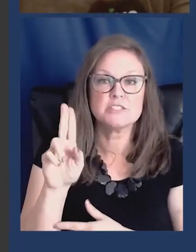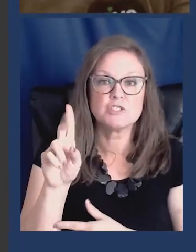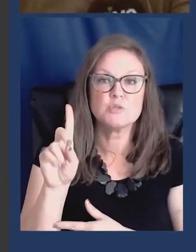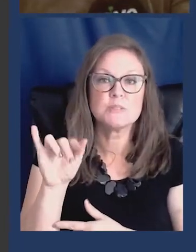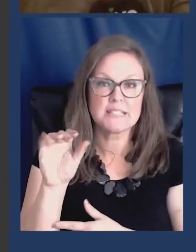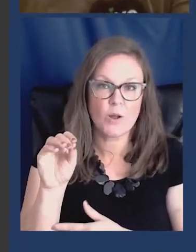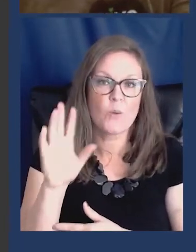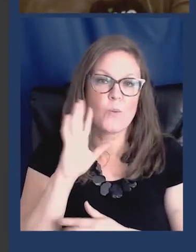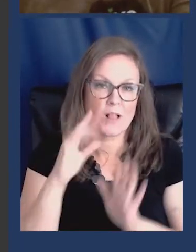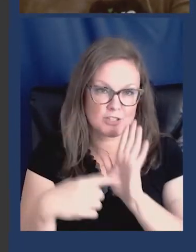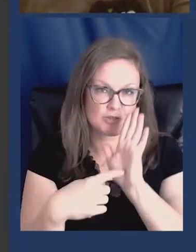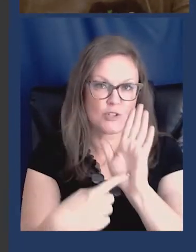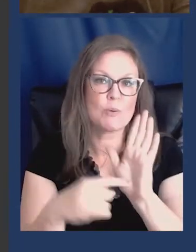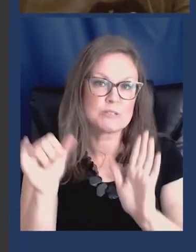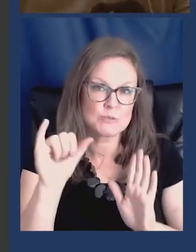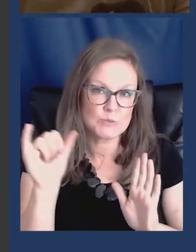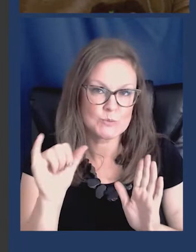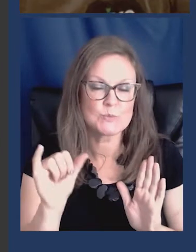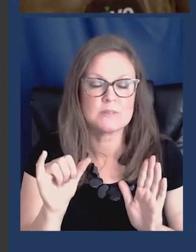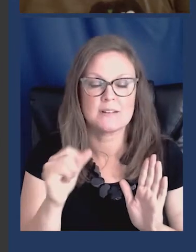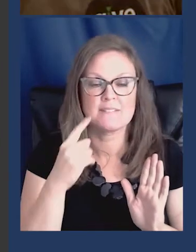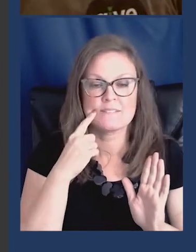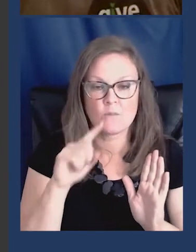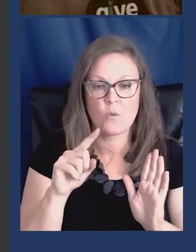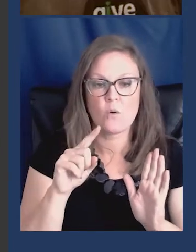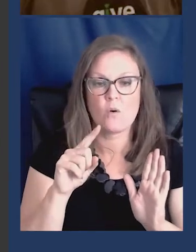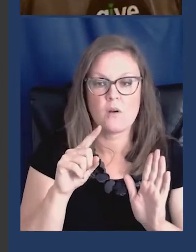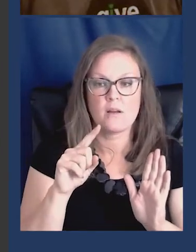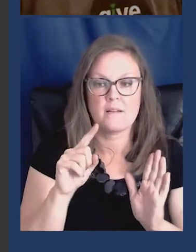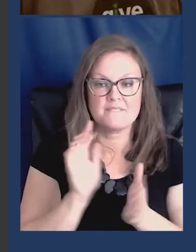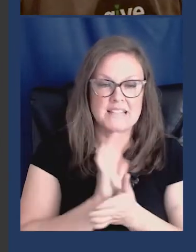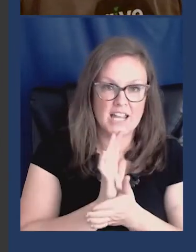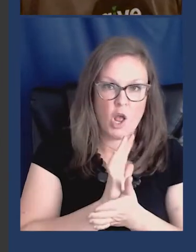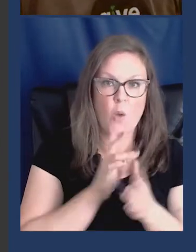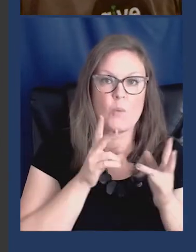what we're going to do is kind of put some of what